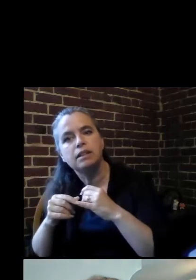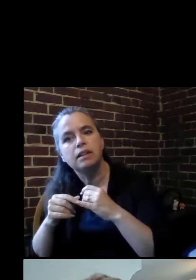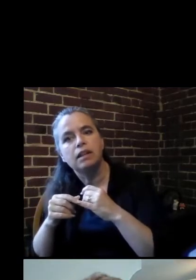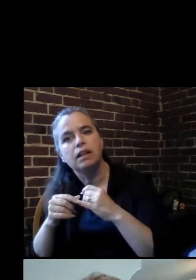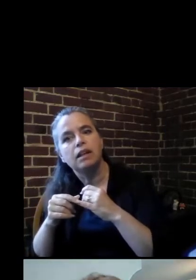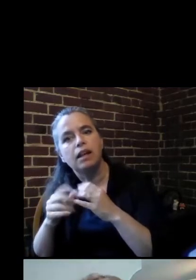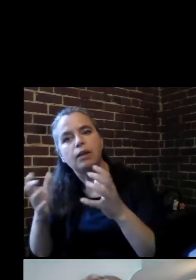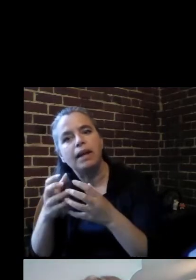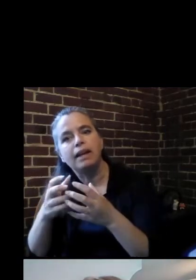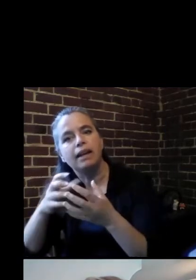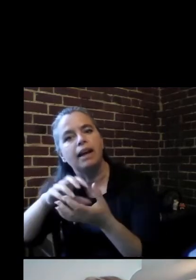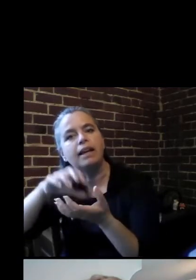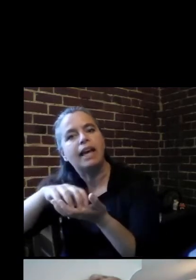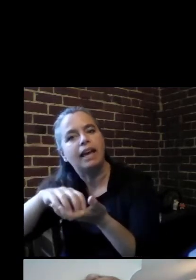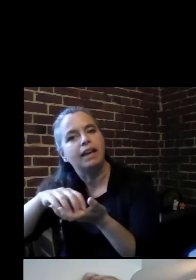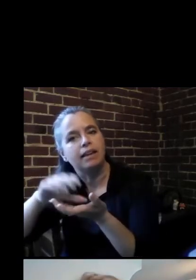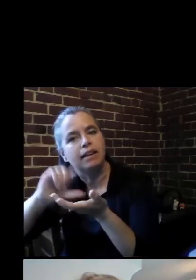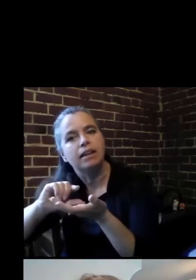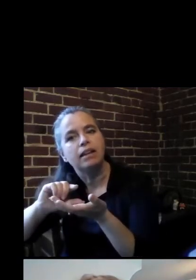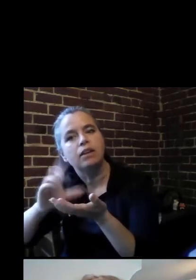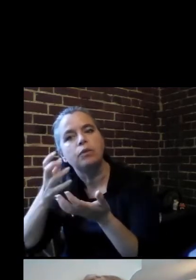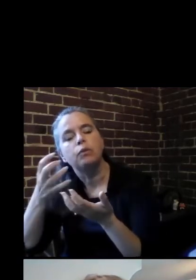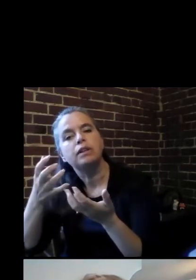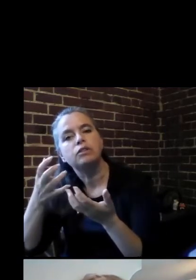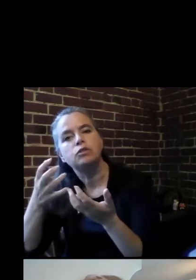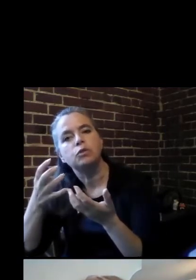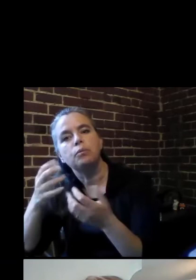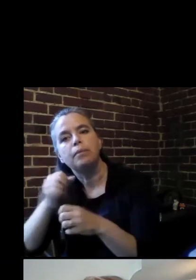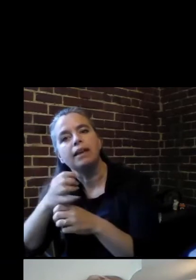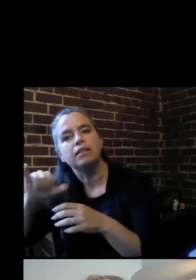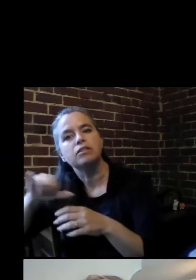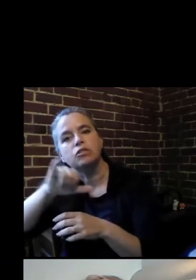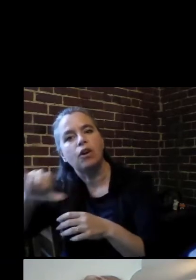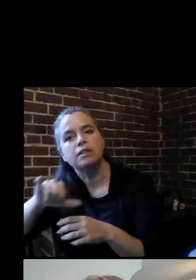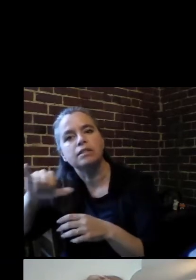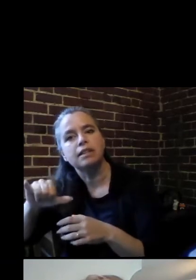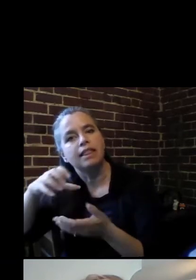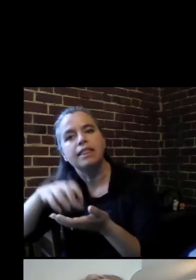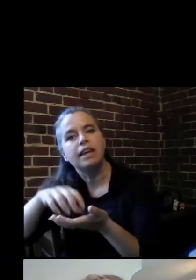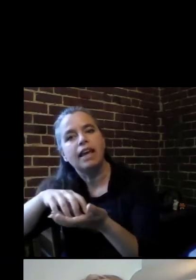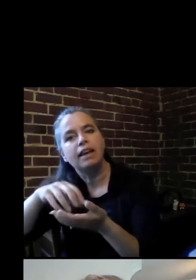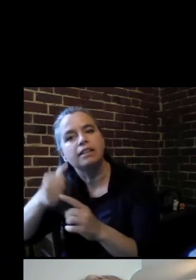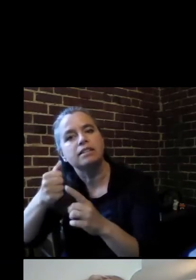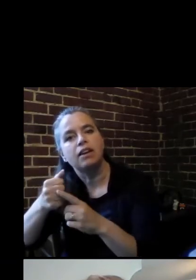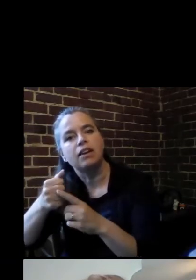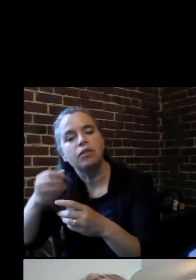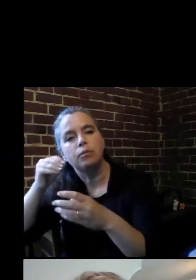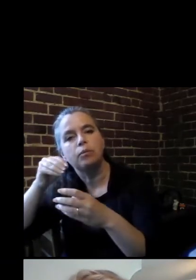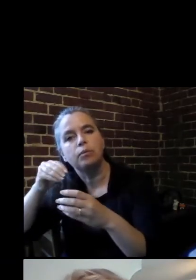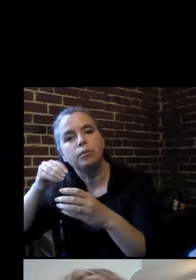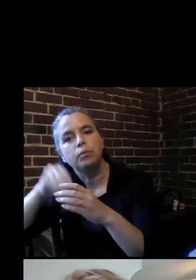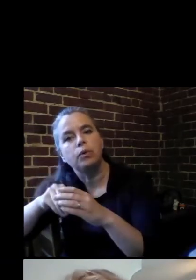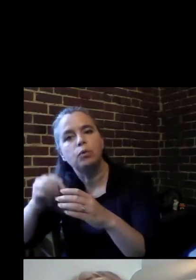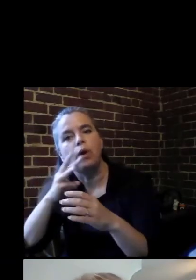and when they wanted to make a sauce, they will just throw the cake into water and make a little sauce. So they, like -- they were meal prepping. Kinda fun.